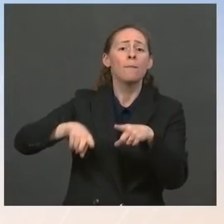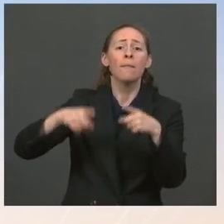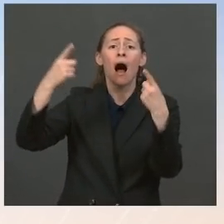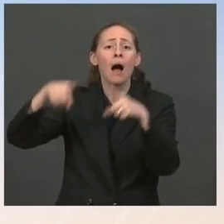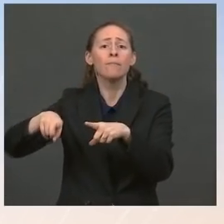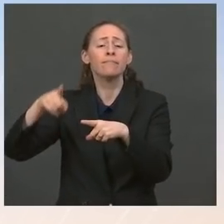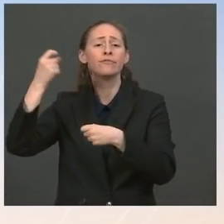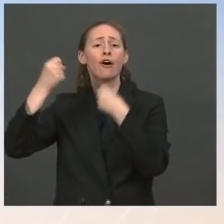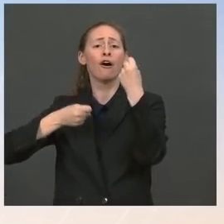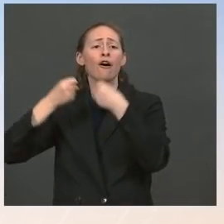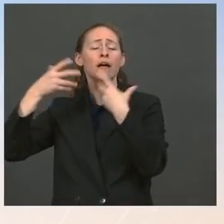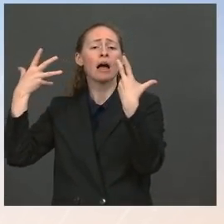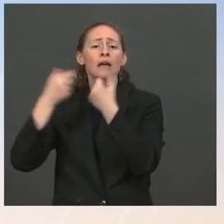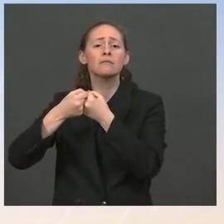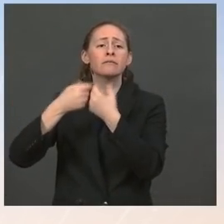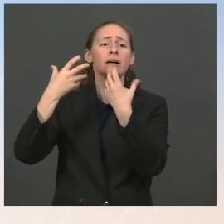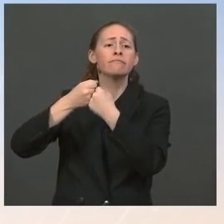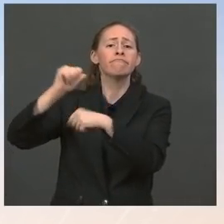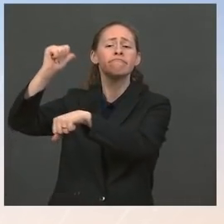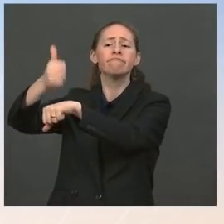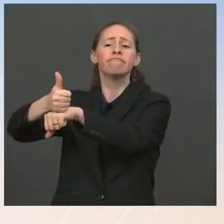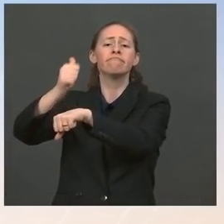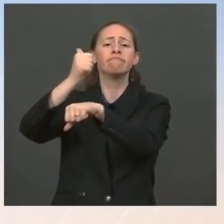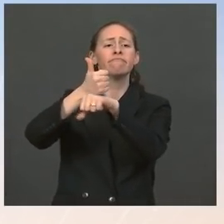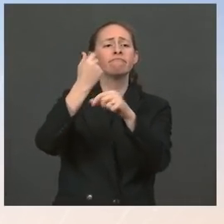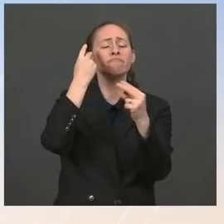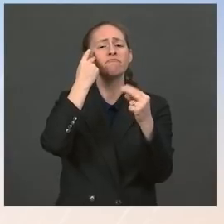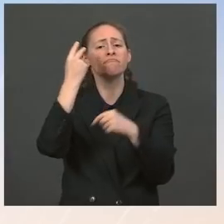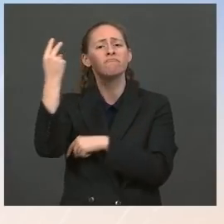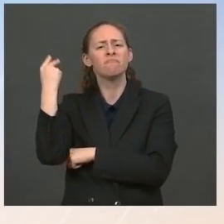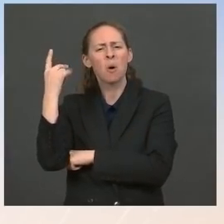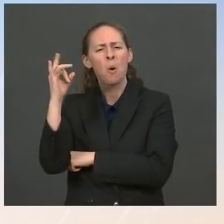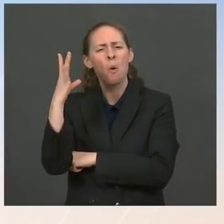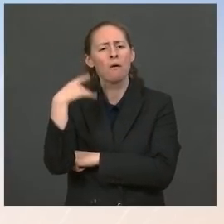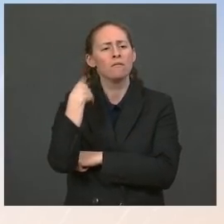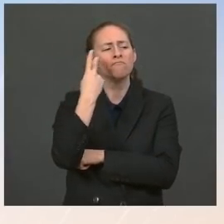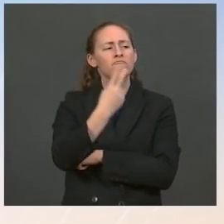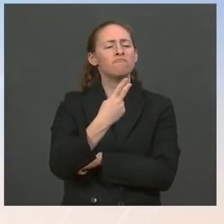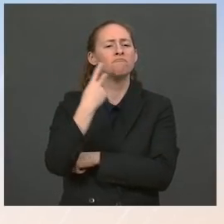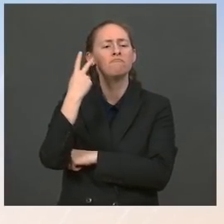highways that have cut communities in two. Infrastructure is so elemental to our society